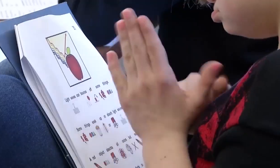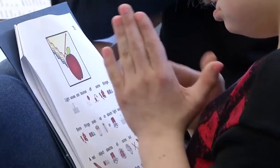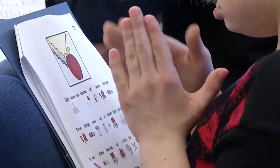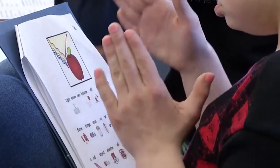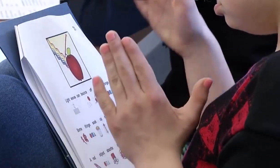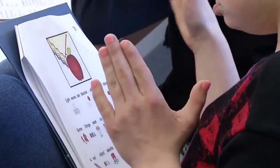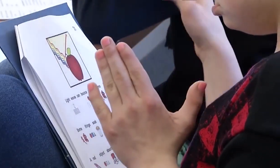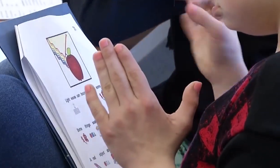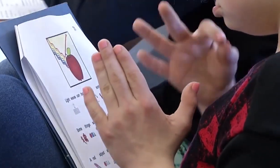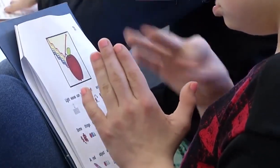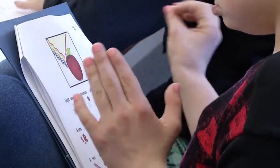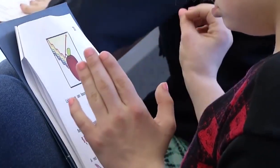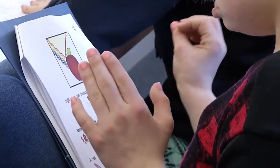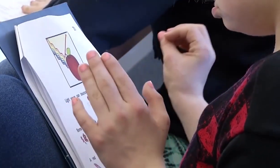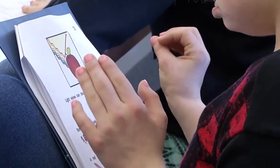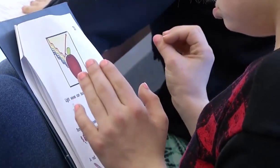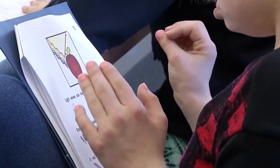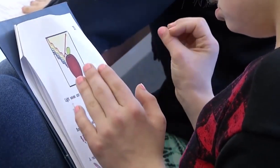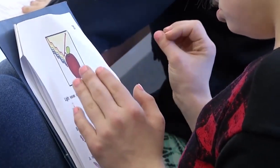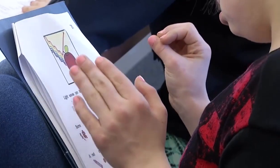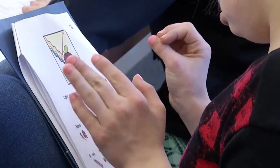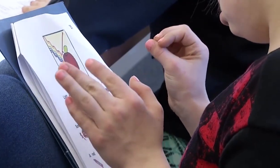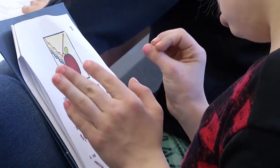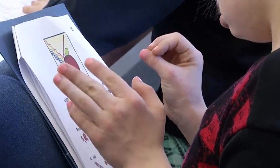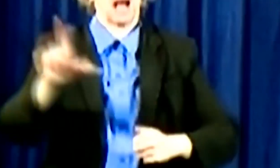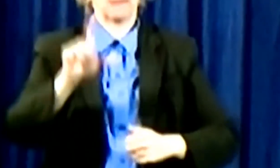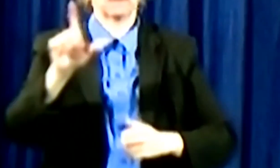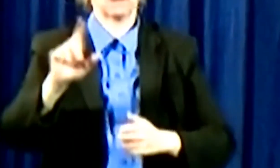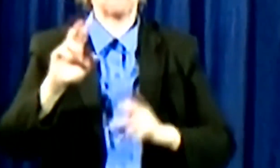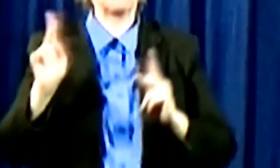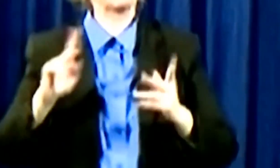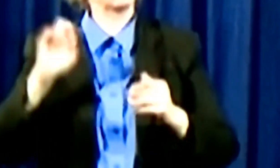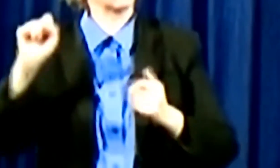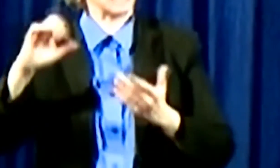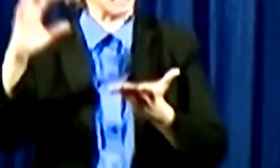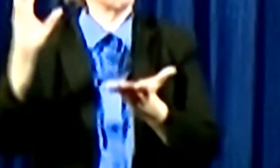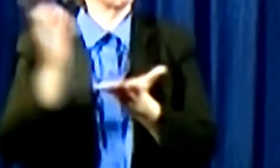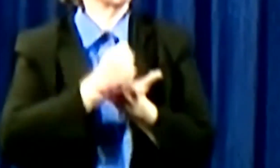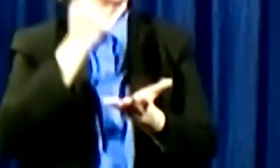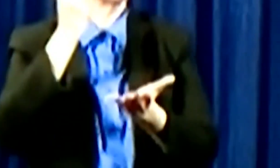one class where they teach ASL. I think that would be wonderful. And people need to